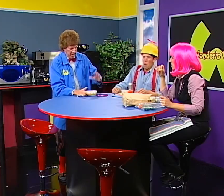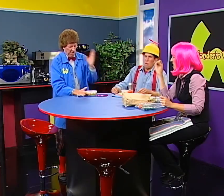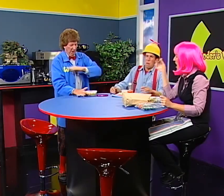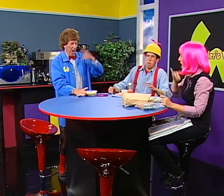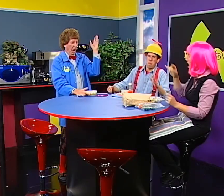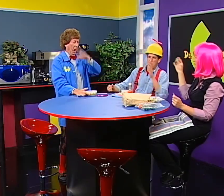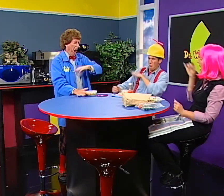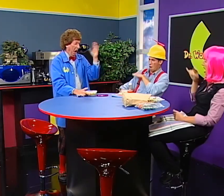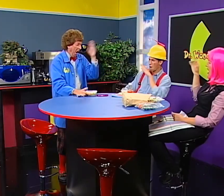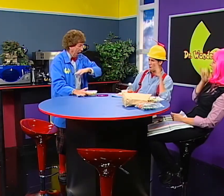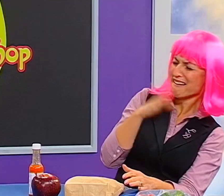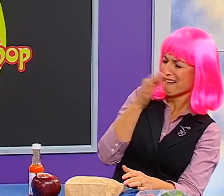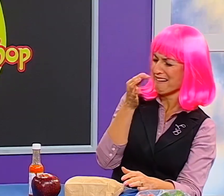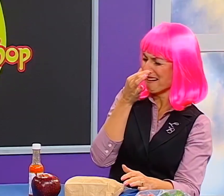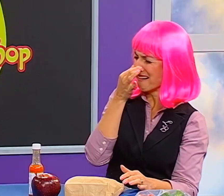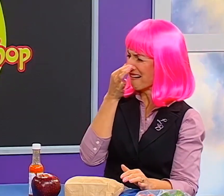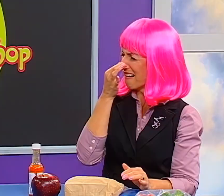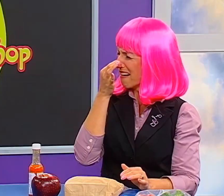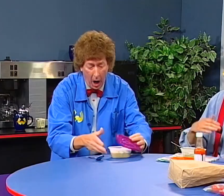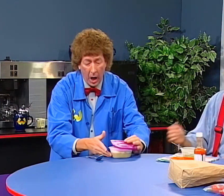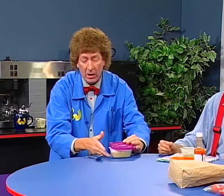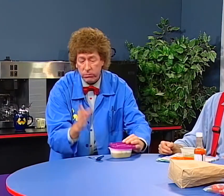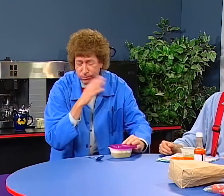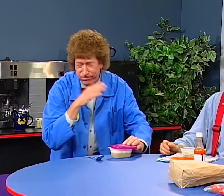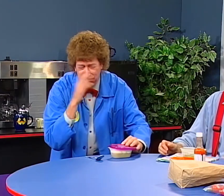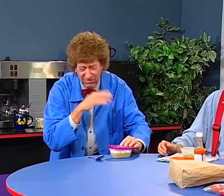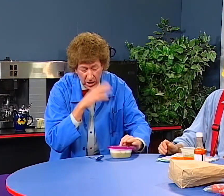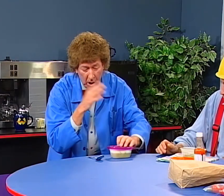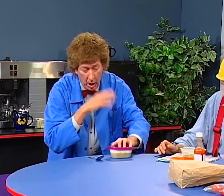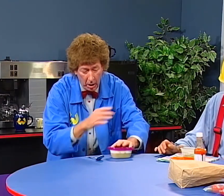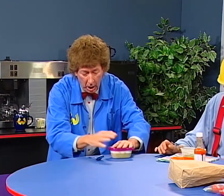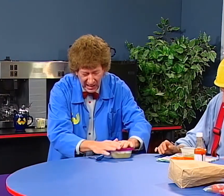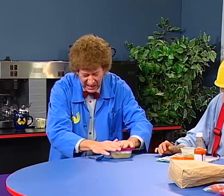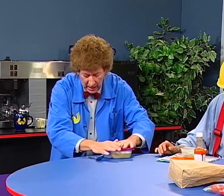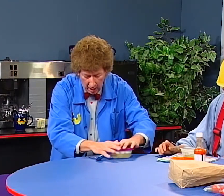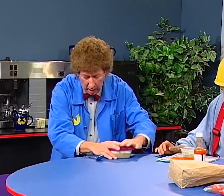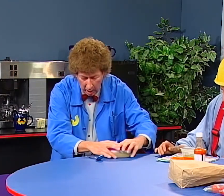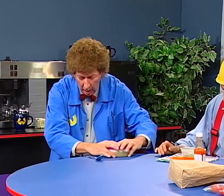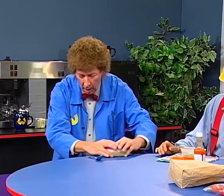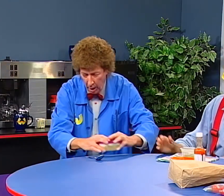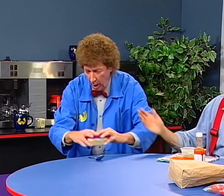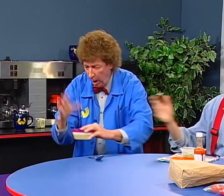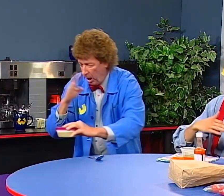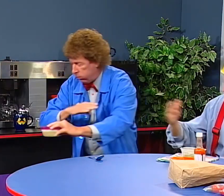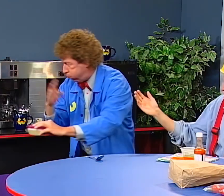(ALL) OH! EEW! OH! OH! PEE-EEW! (COUGHING)